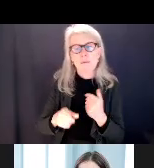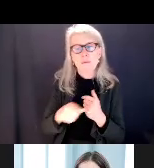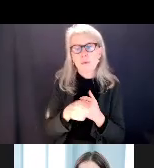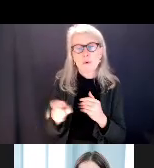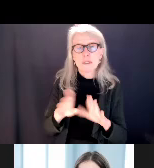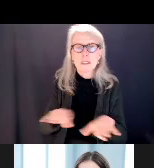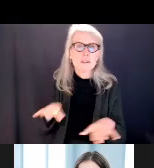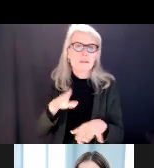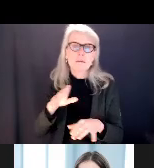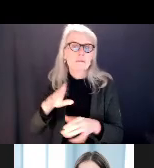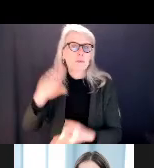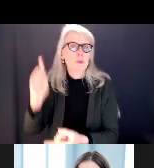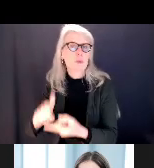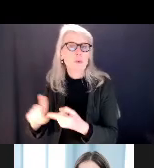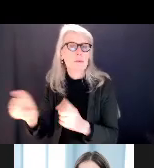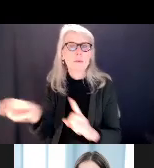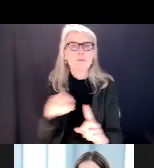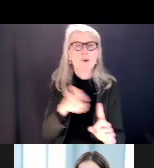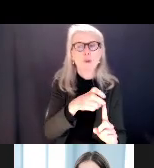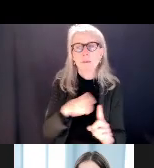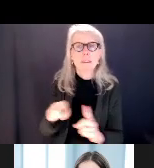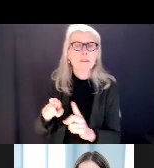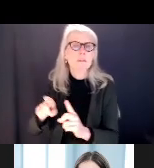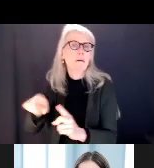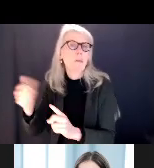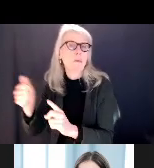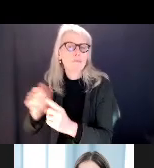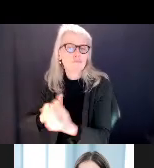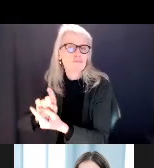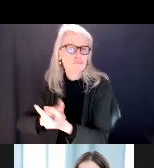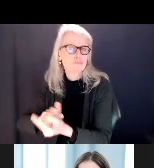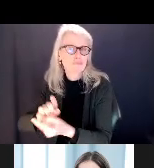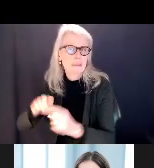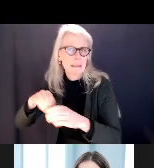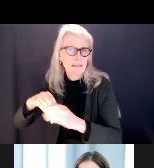Um, some say it's helped immensely. There are concerns regarding equity